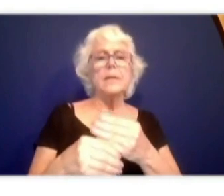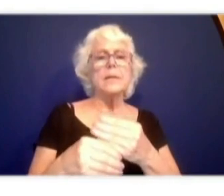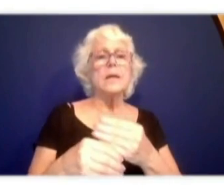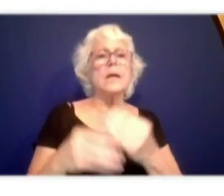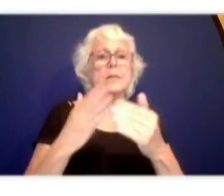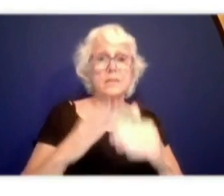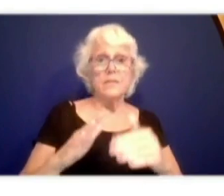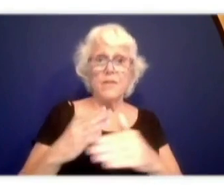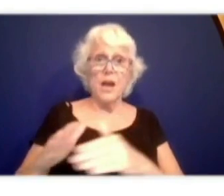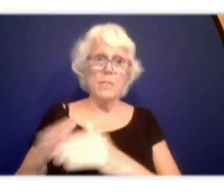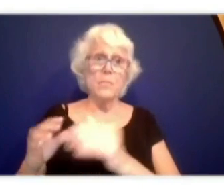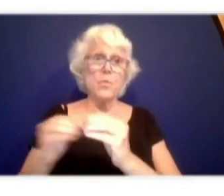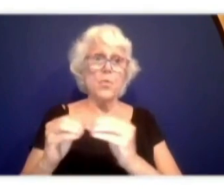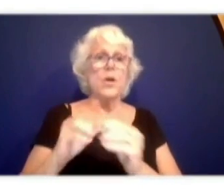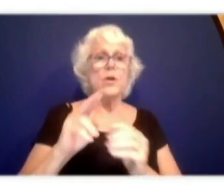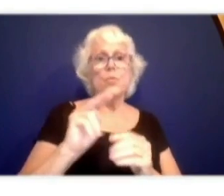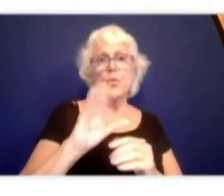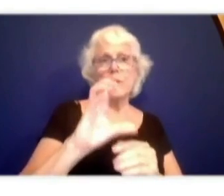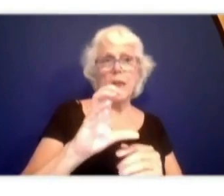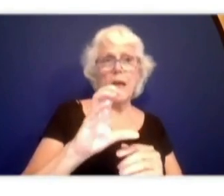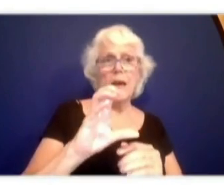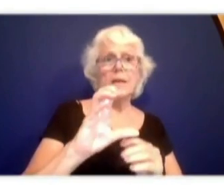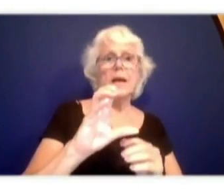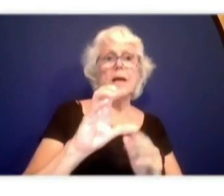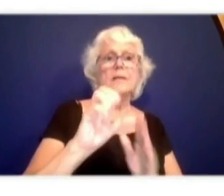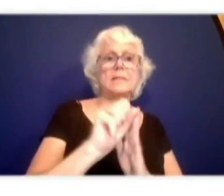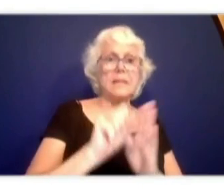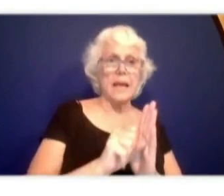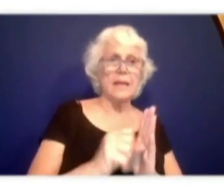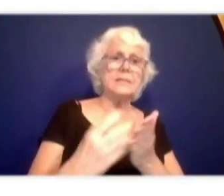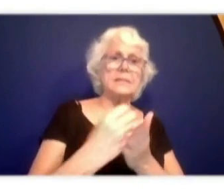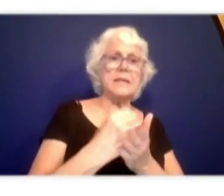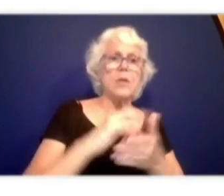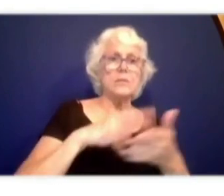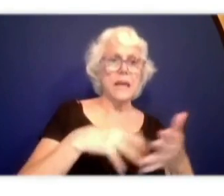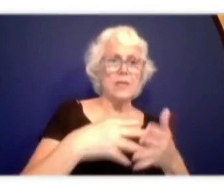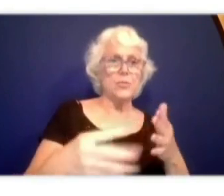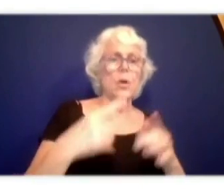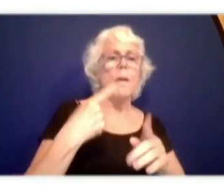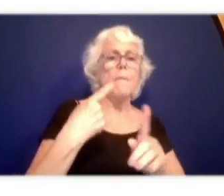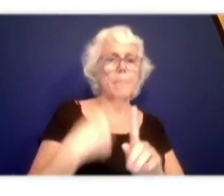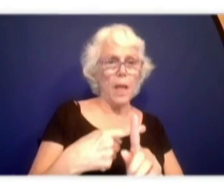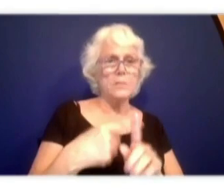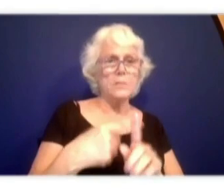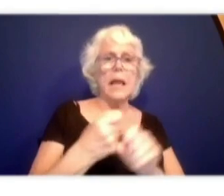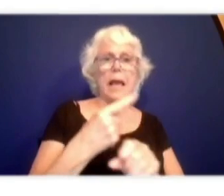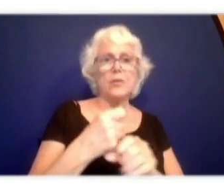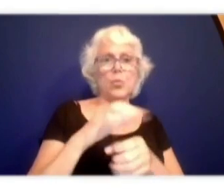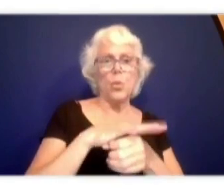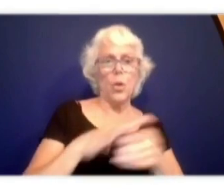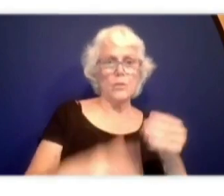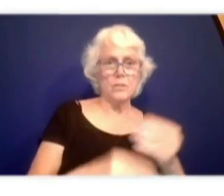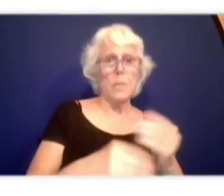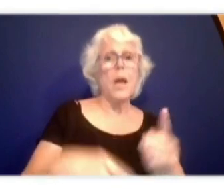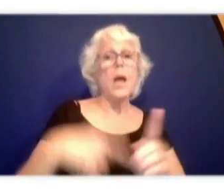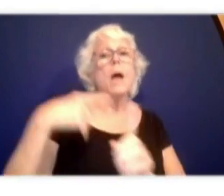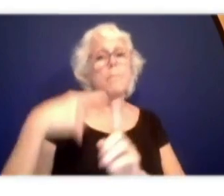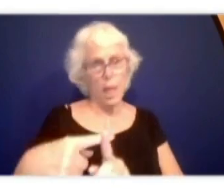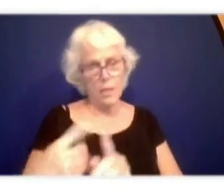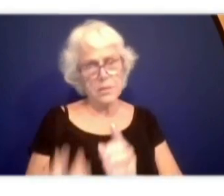this is the North Carolina salary schedule plus our annual local supplement plus an additional 5%